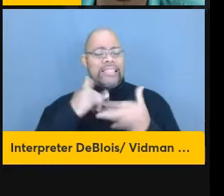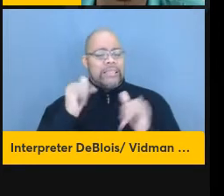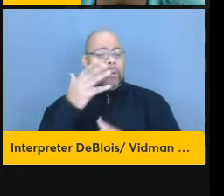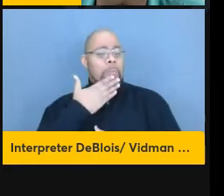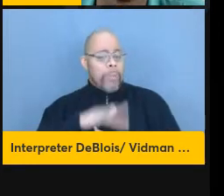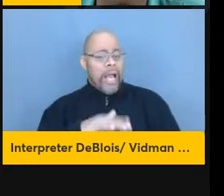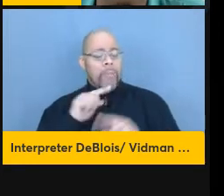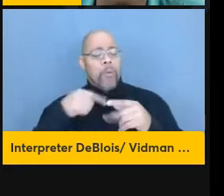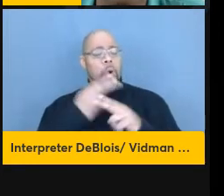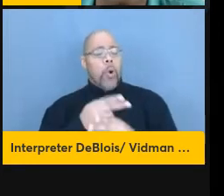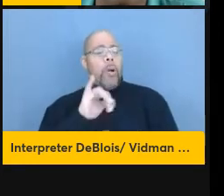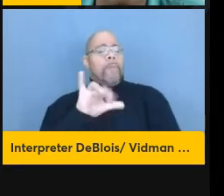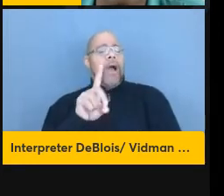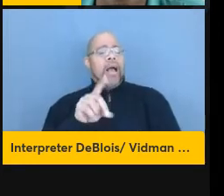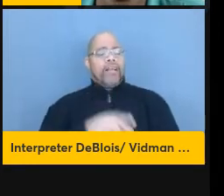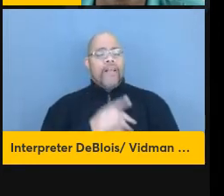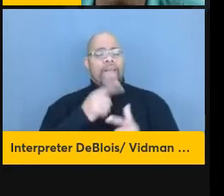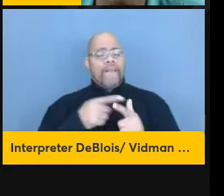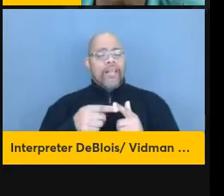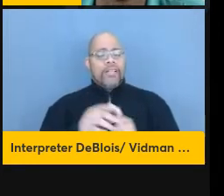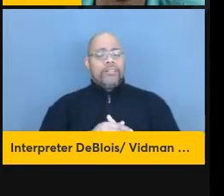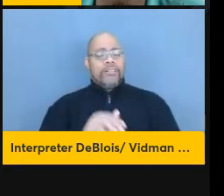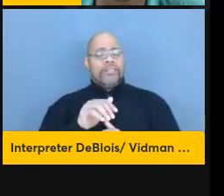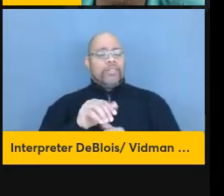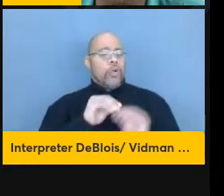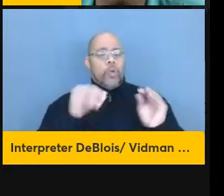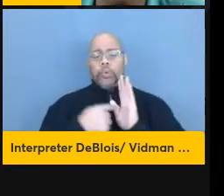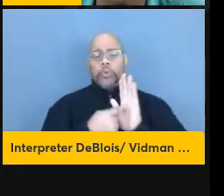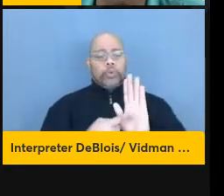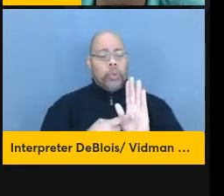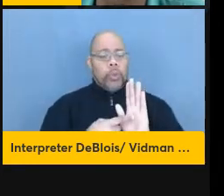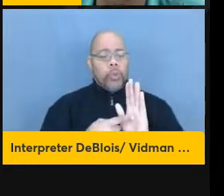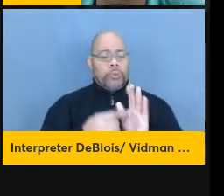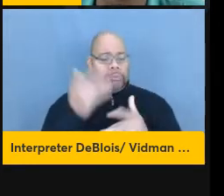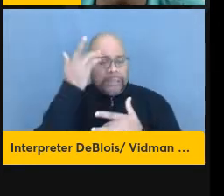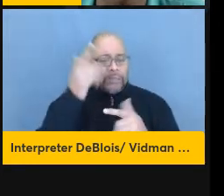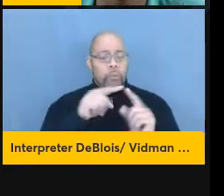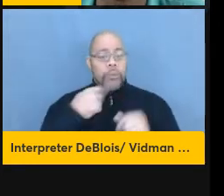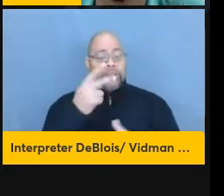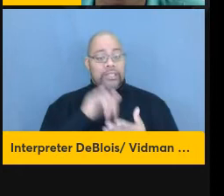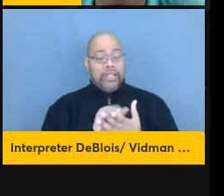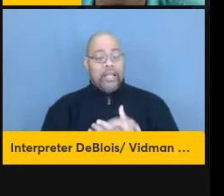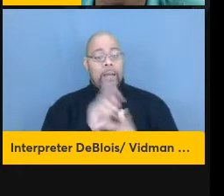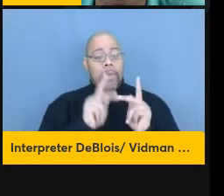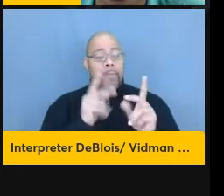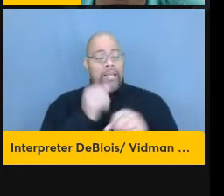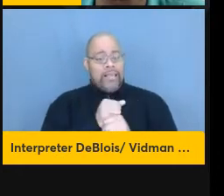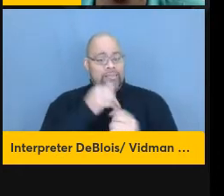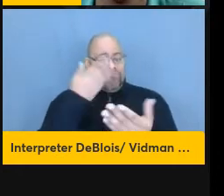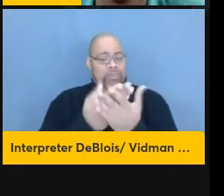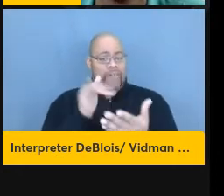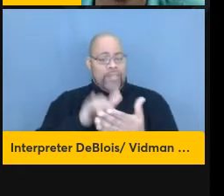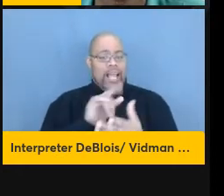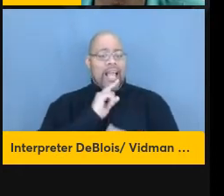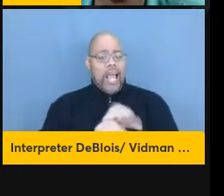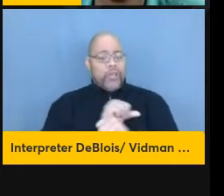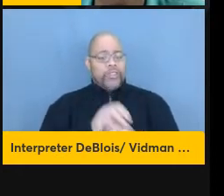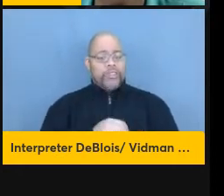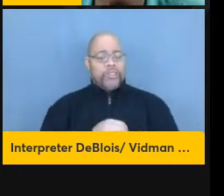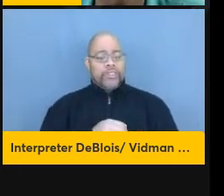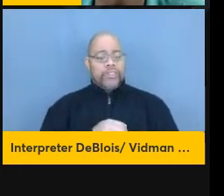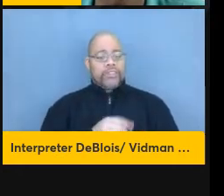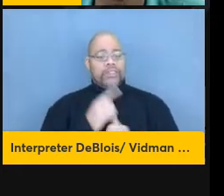we call it mild, and then asymptomatic infection, but what we see is that people get there. And actually, the fact that people